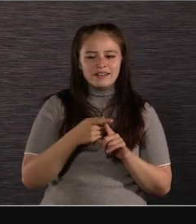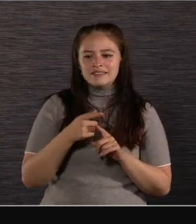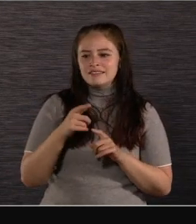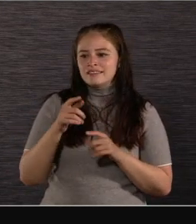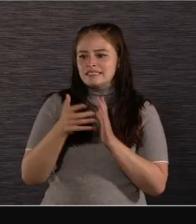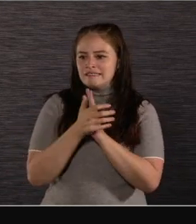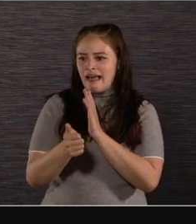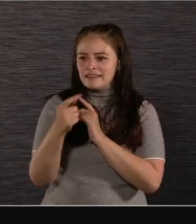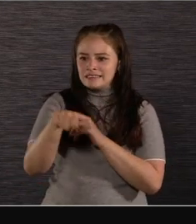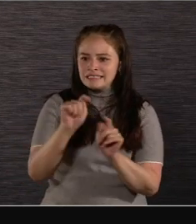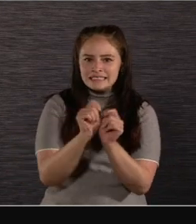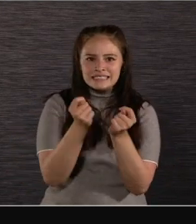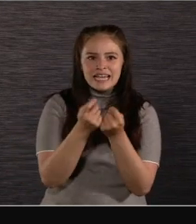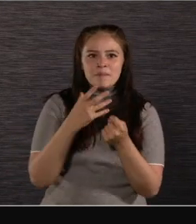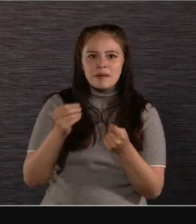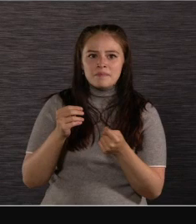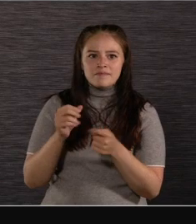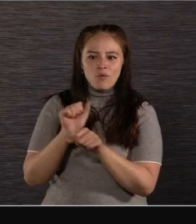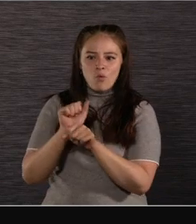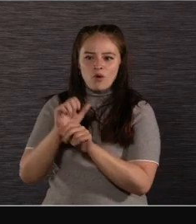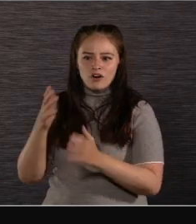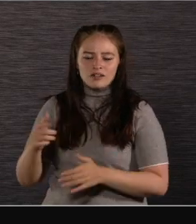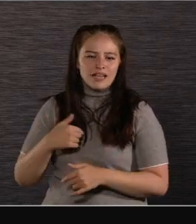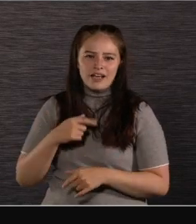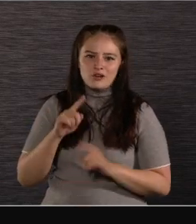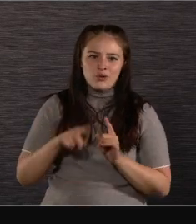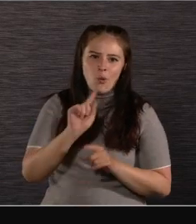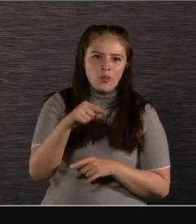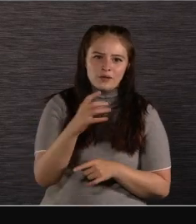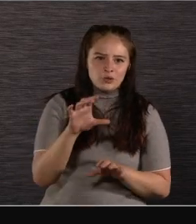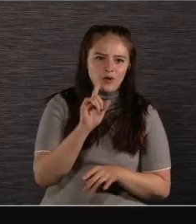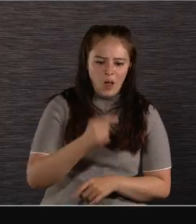Without them, I definitely couldn't do this, so I'm stoked to have them.